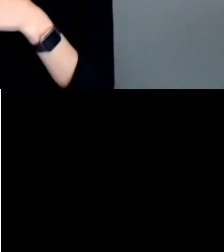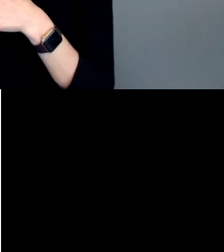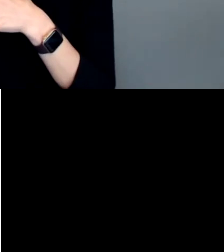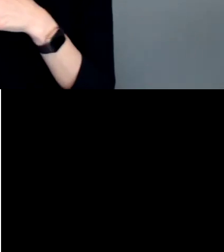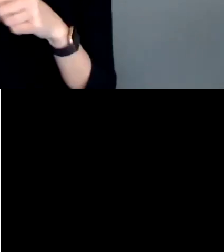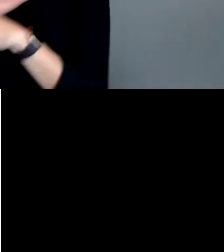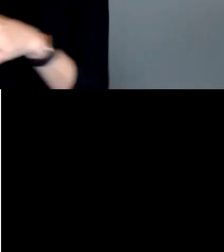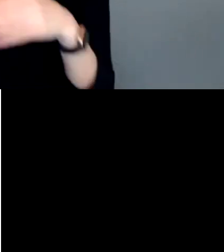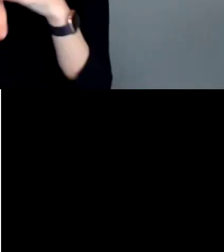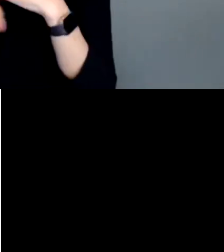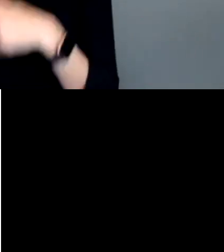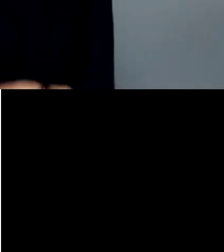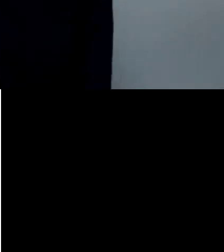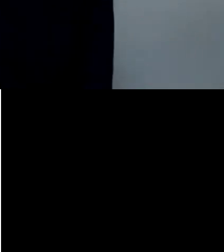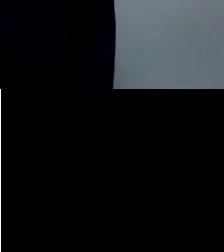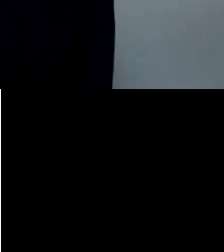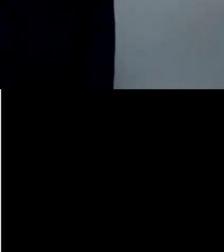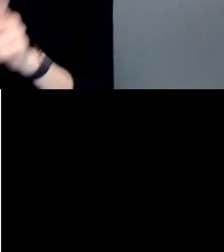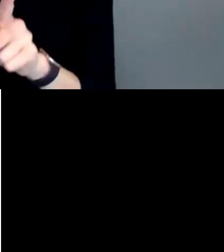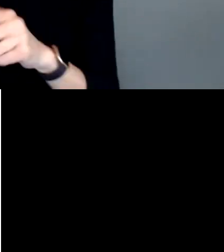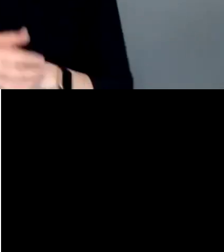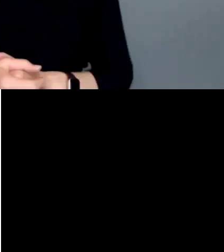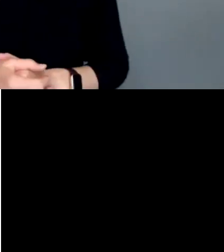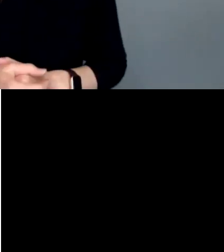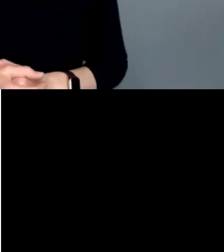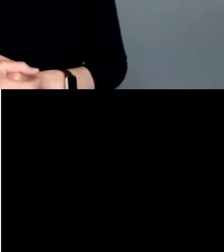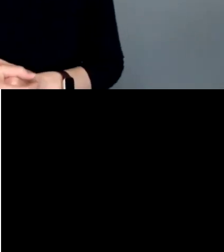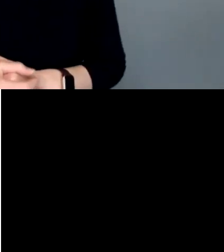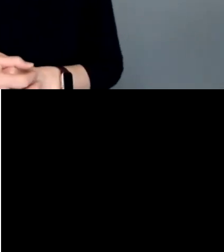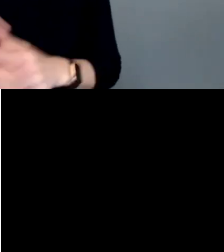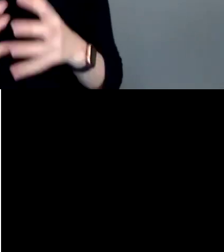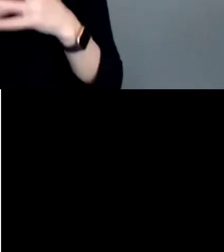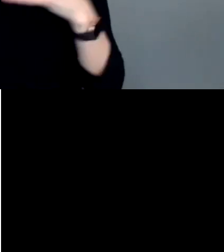Yeah, so there are a lot of resources out there on